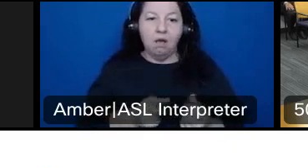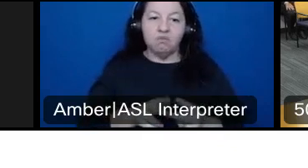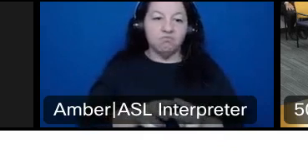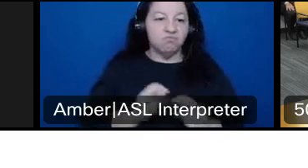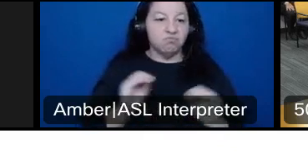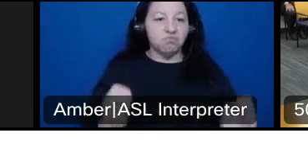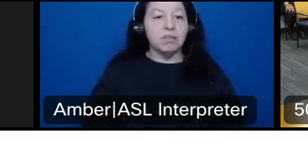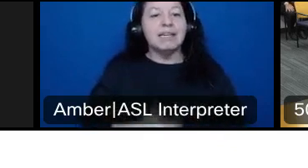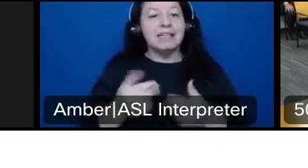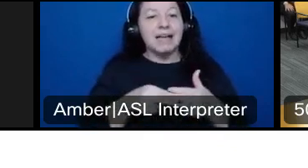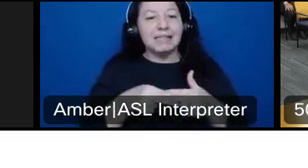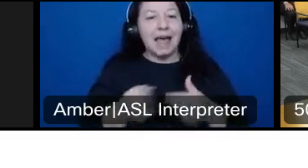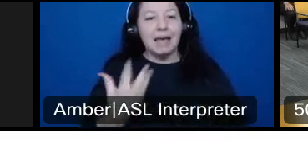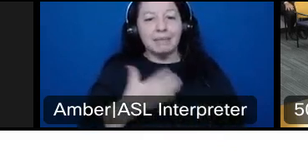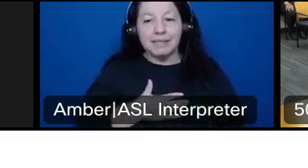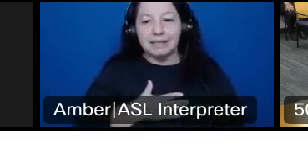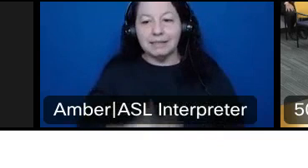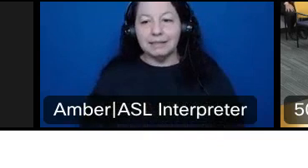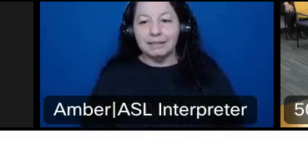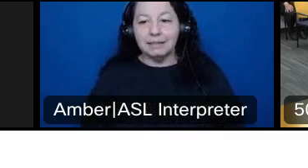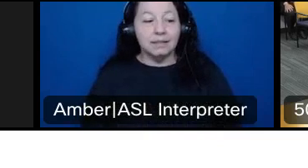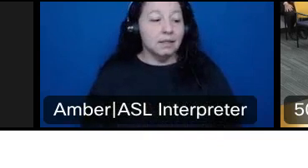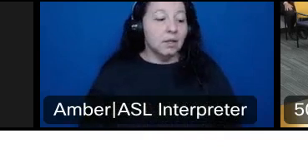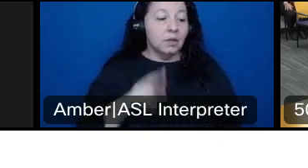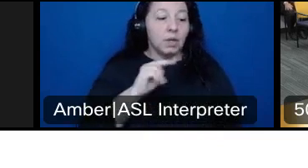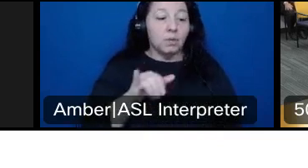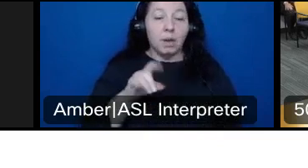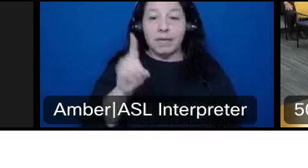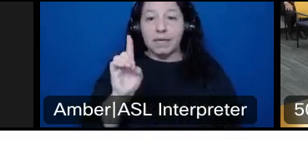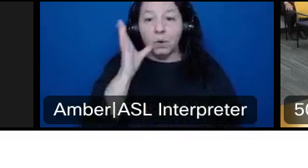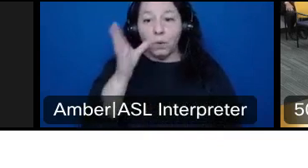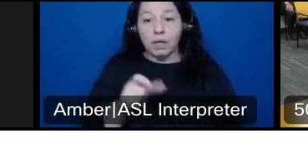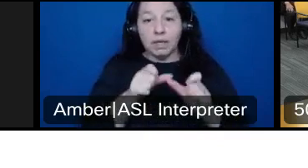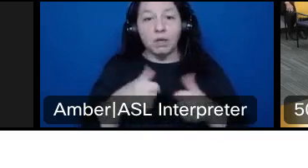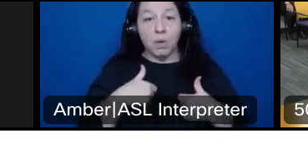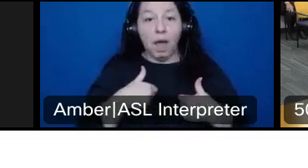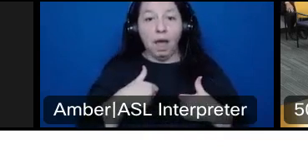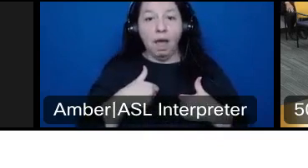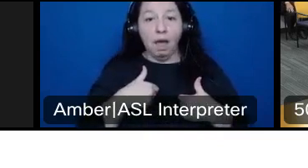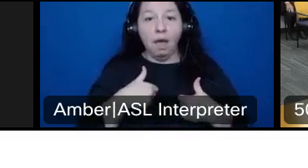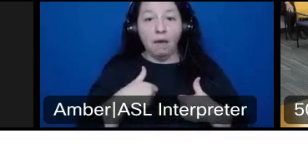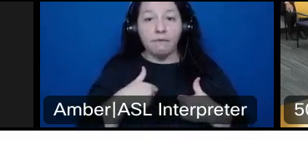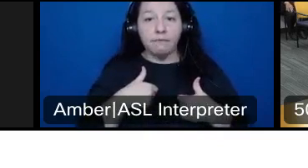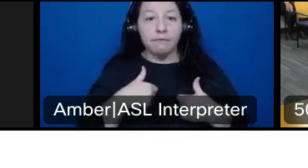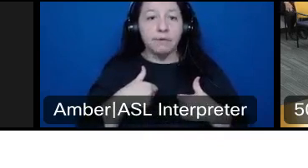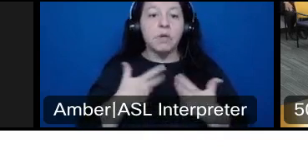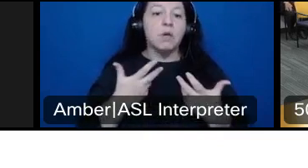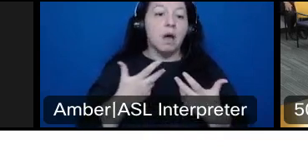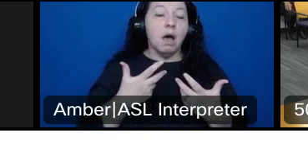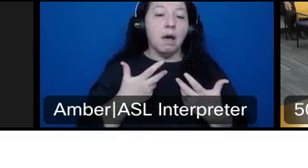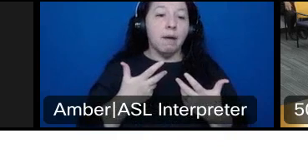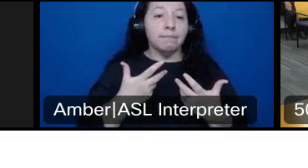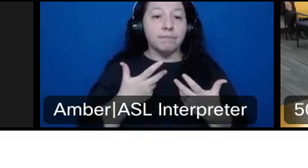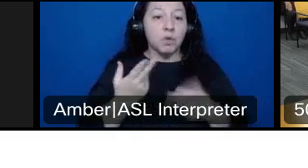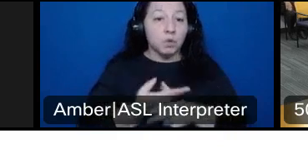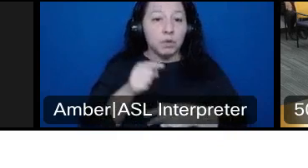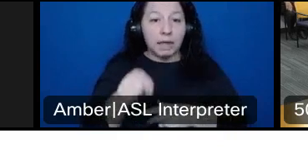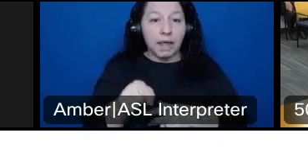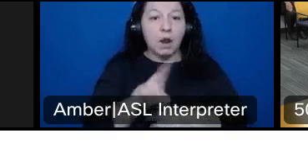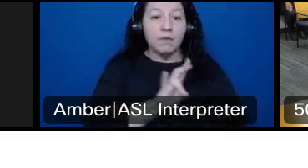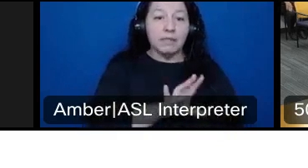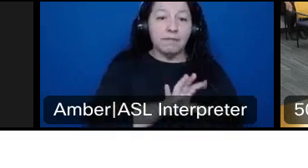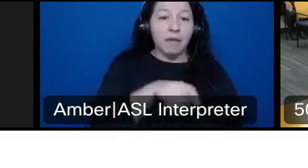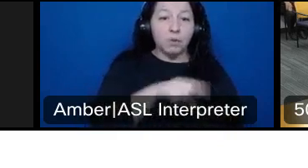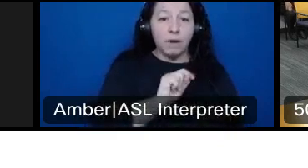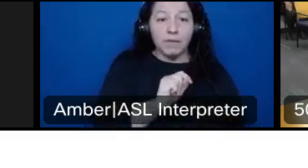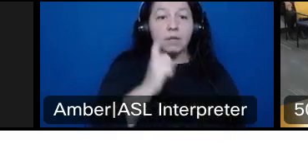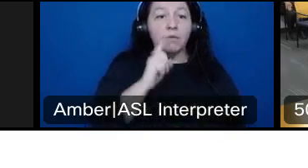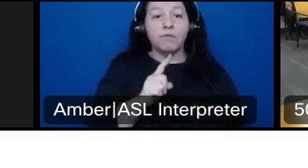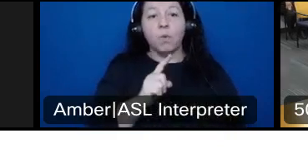So, the NYPD will continue to have occupancy of 75 square feet of space on both Elmhurst and, uh, 50 square feet of space Queens. Um.